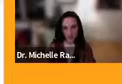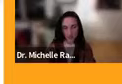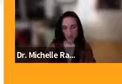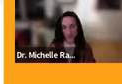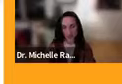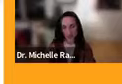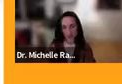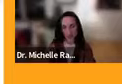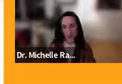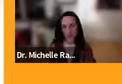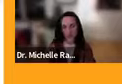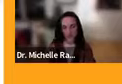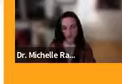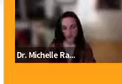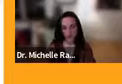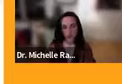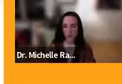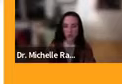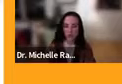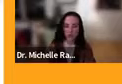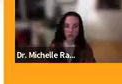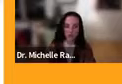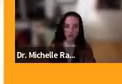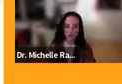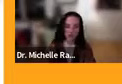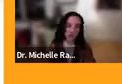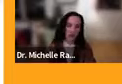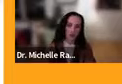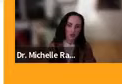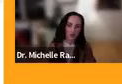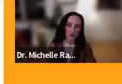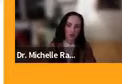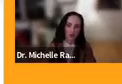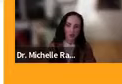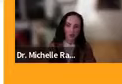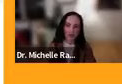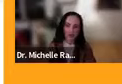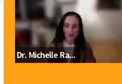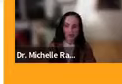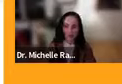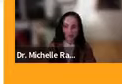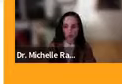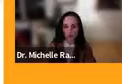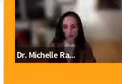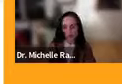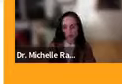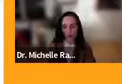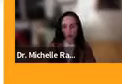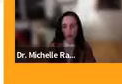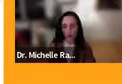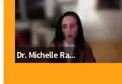carrier so viral vector vaccine has. has, and it's based. giving a set of instructions. to ourselves to